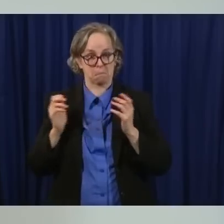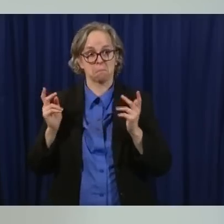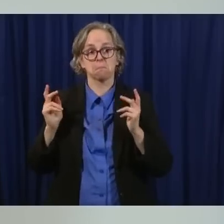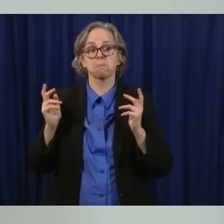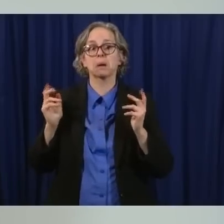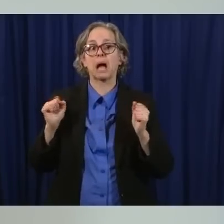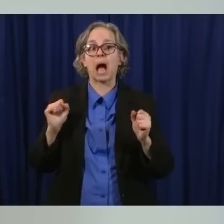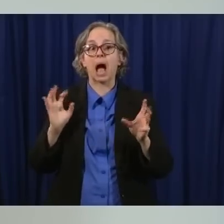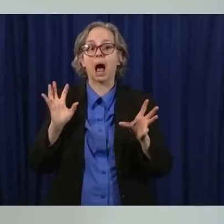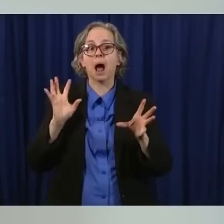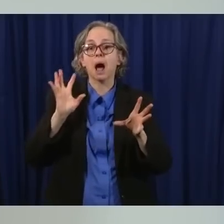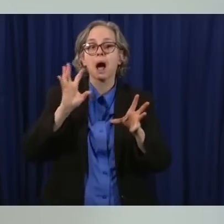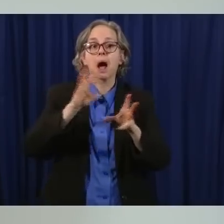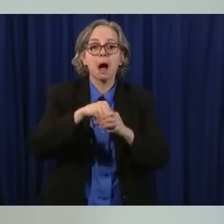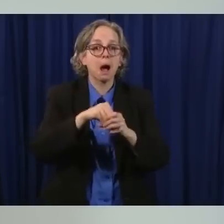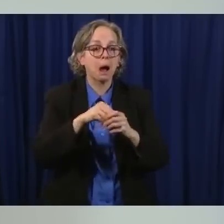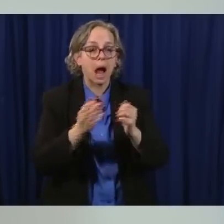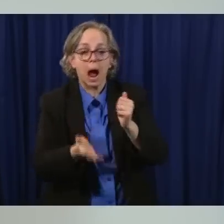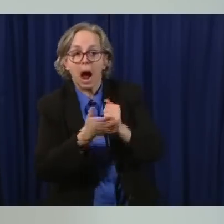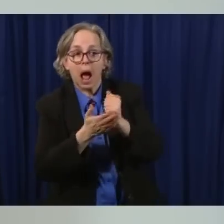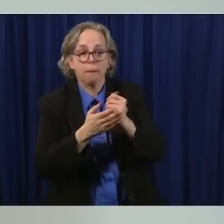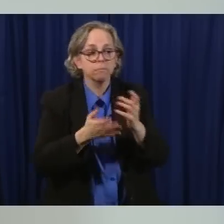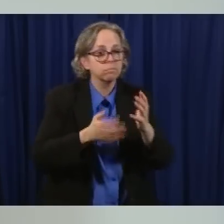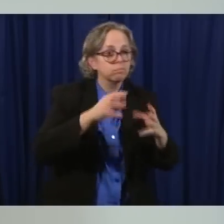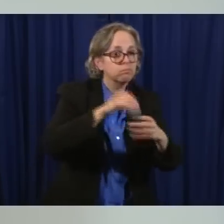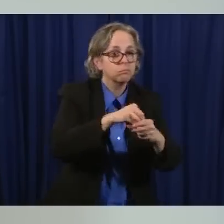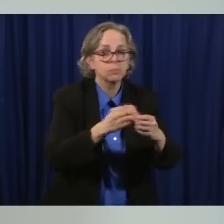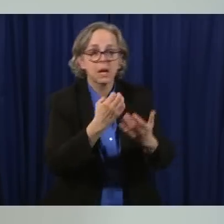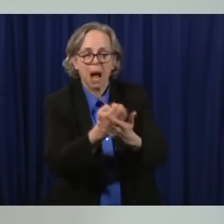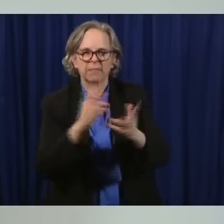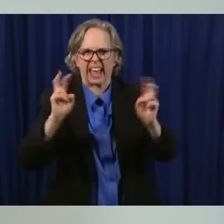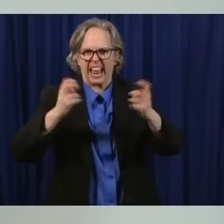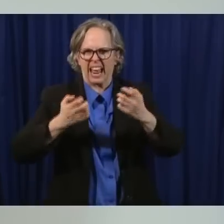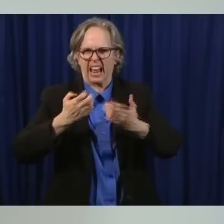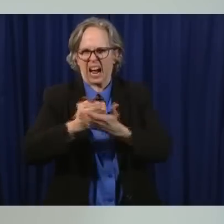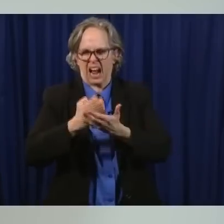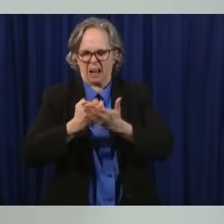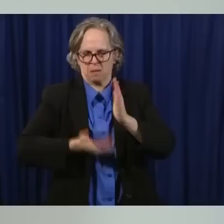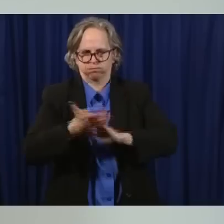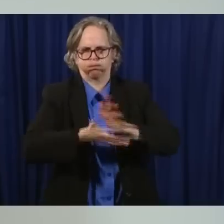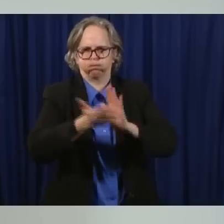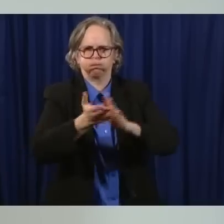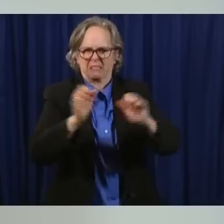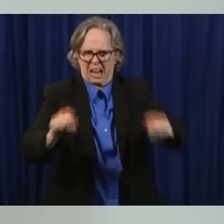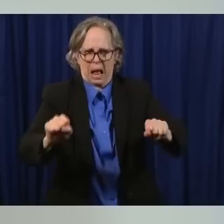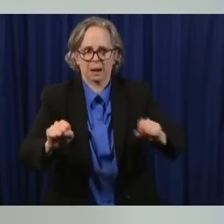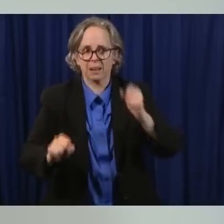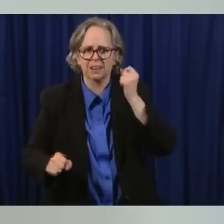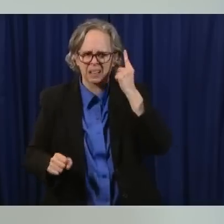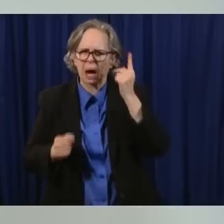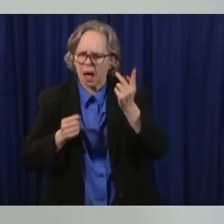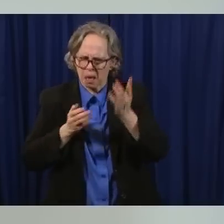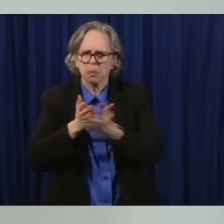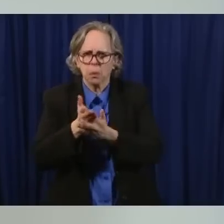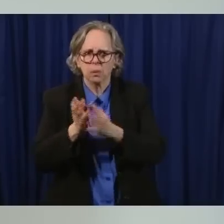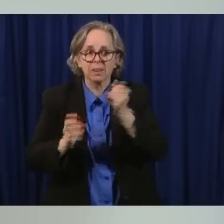PARTICULARLY IF YOU ARE OVER 65 AND TO HELP OUT'S ISSUES, YOU'RE GOING TO HAVE TO REMAIN EVER VIGILANT, AND WE'RE ALL GOING TO HAVE TO REMAIN VIGILANT TO MAKE SURE THAT WE ARE PROTECTING EACH OTHER.